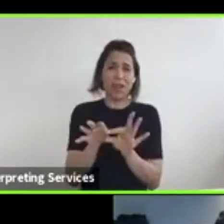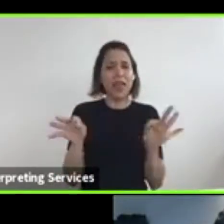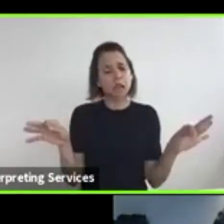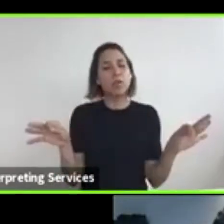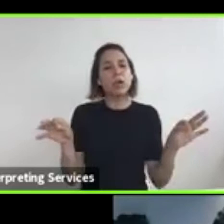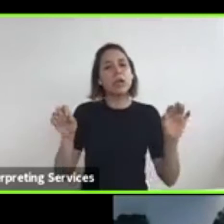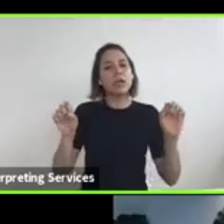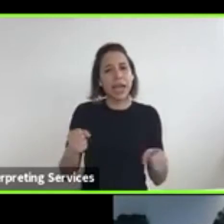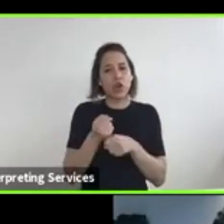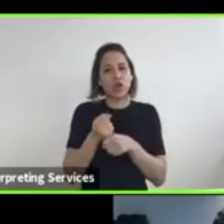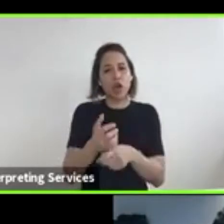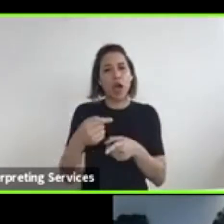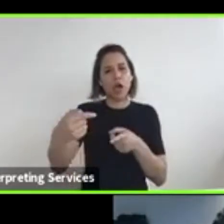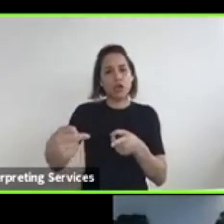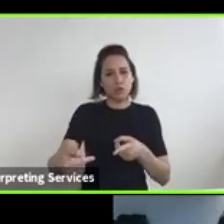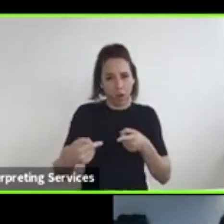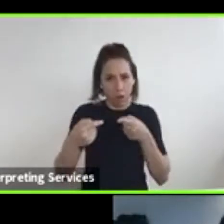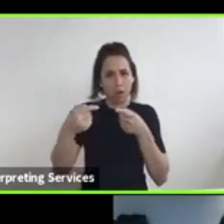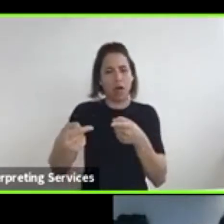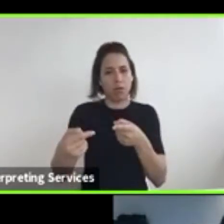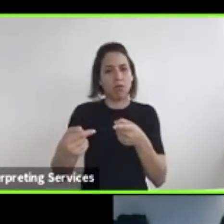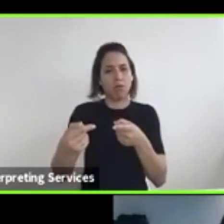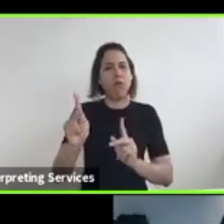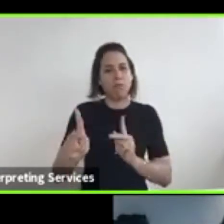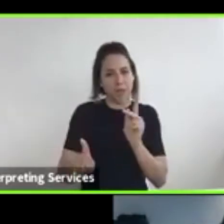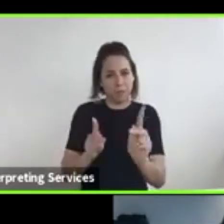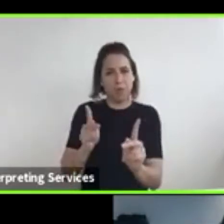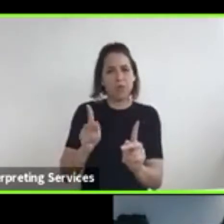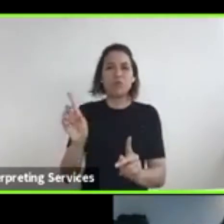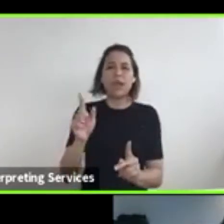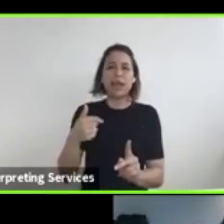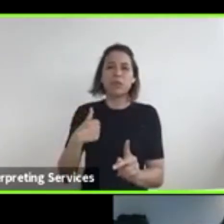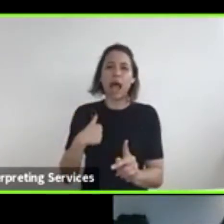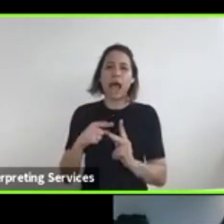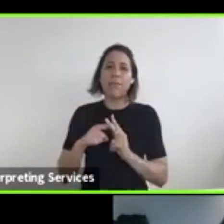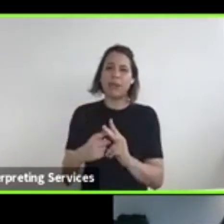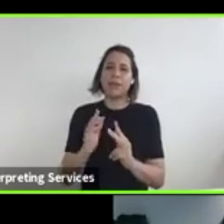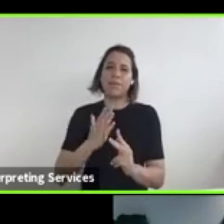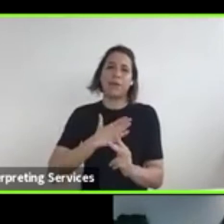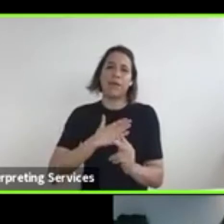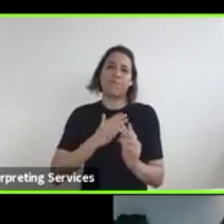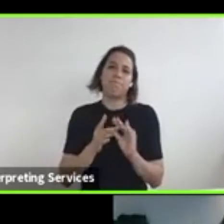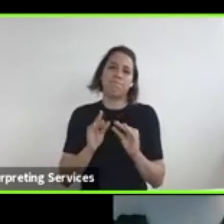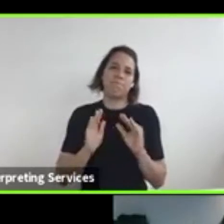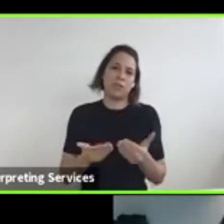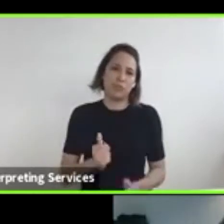THAT'S WHERE I BEGIN. MY WORK EXAMINES THE LIMITS OF